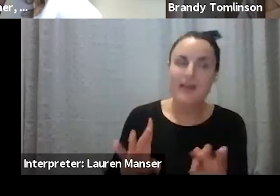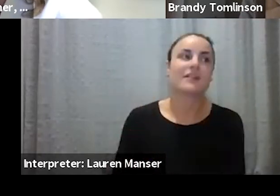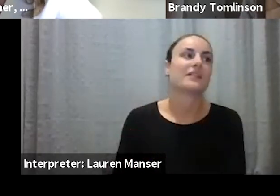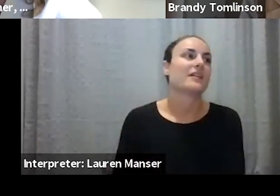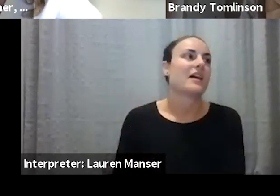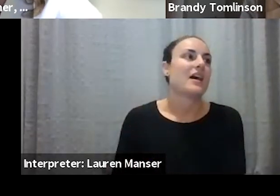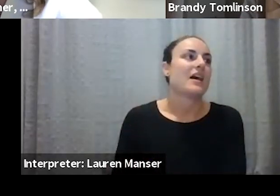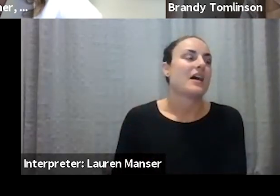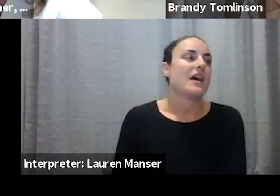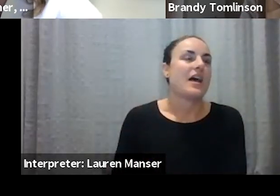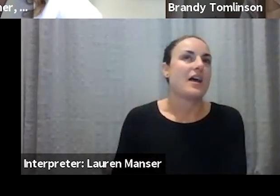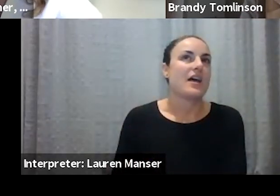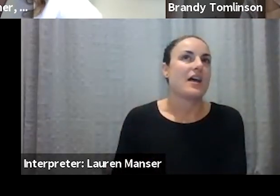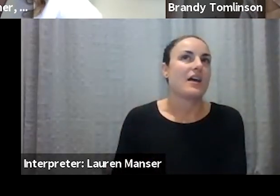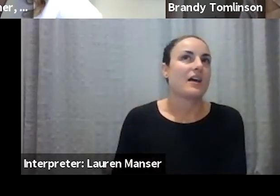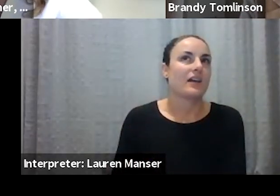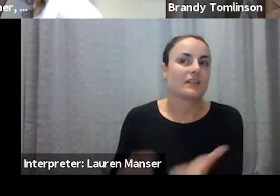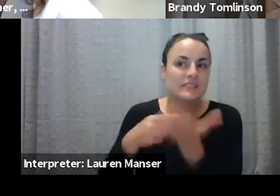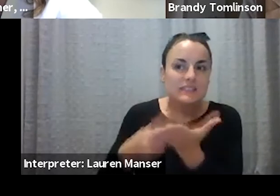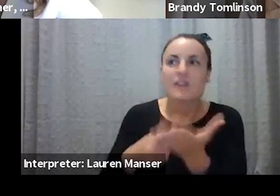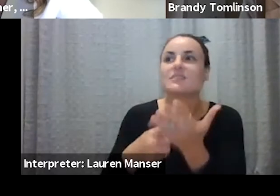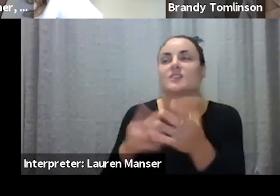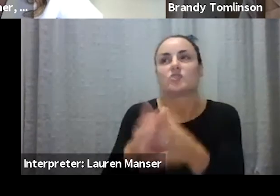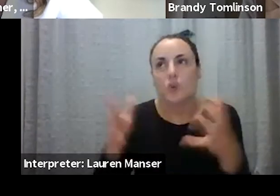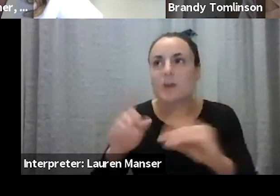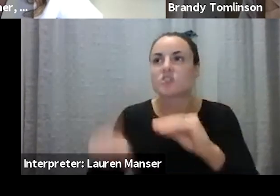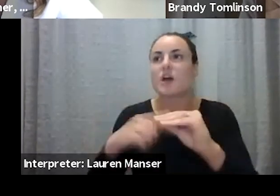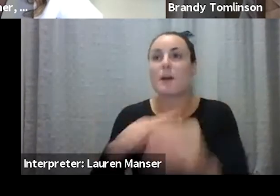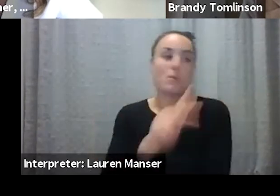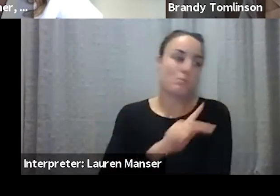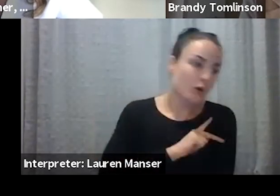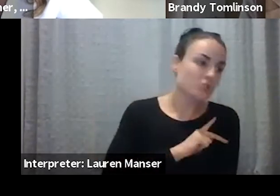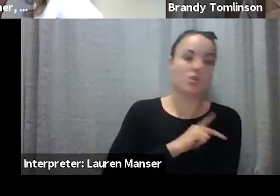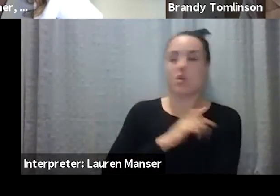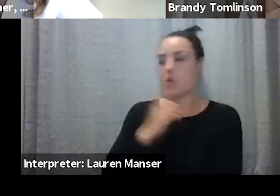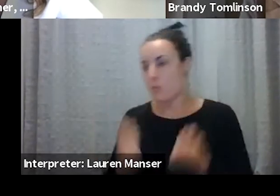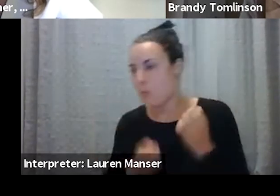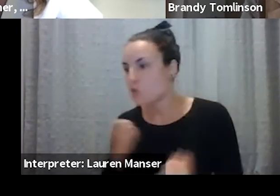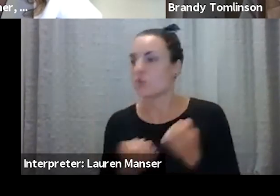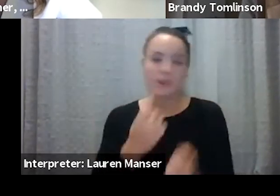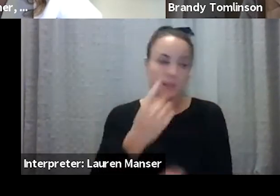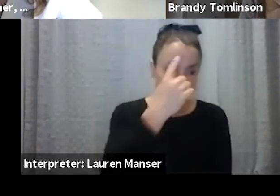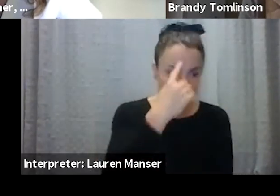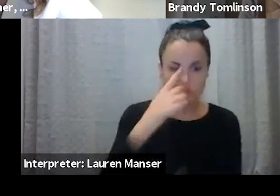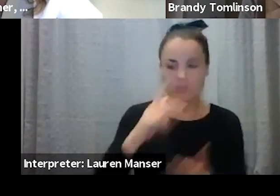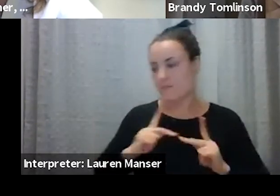and what they're experiencing and seeing. And so COVID brought a lot of different aspects